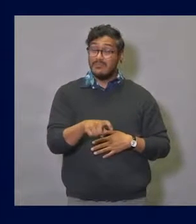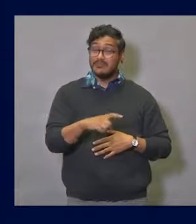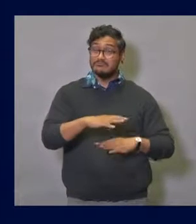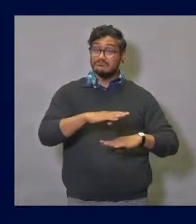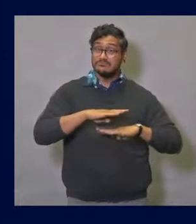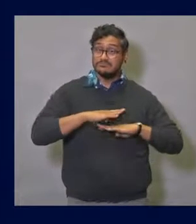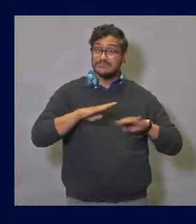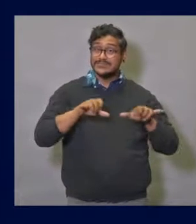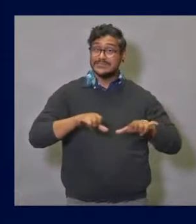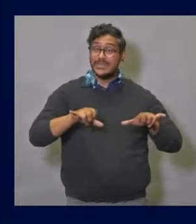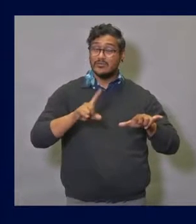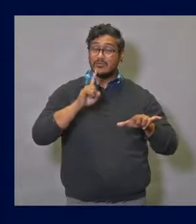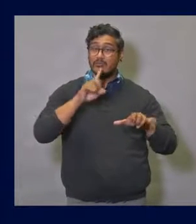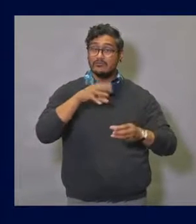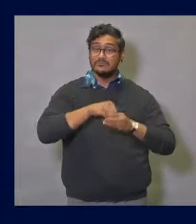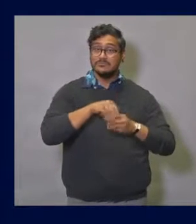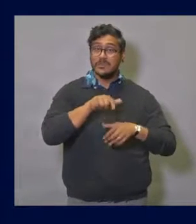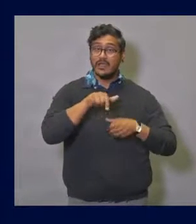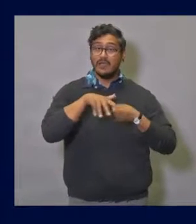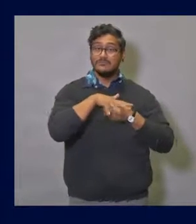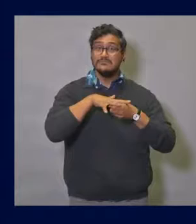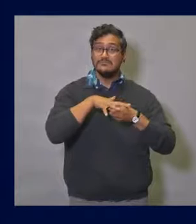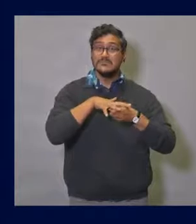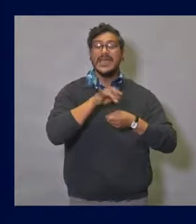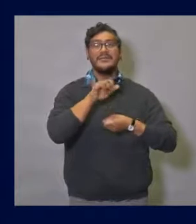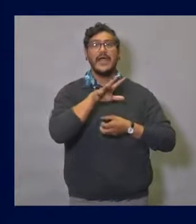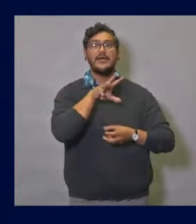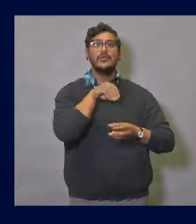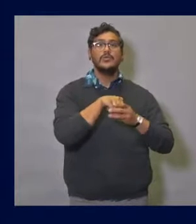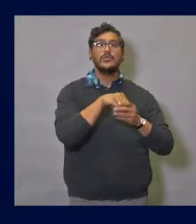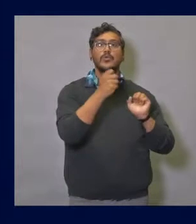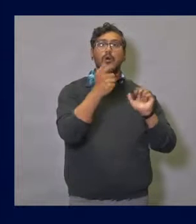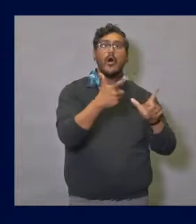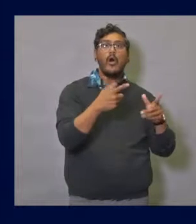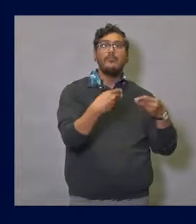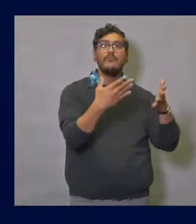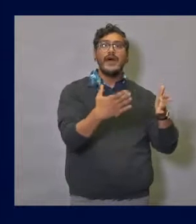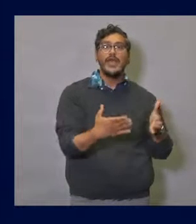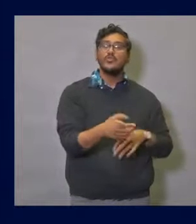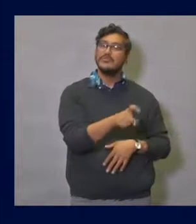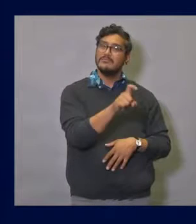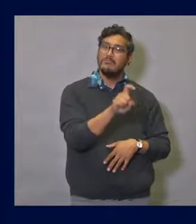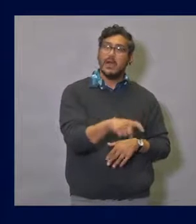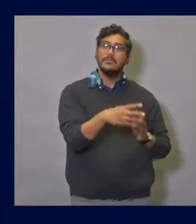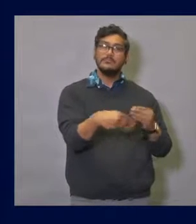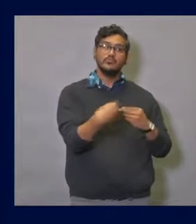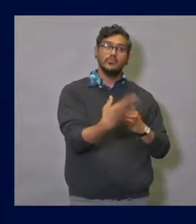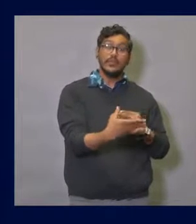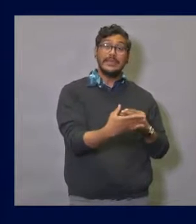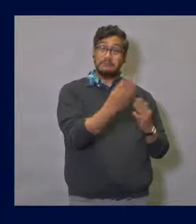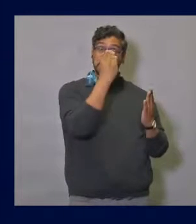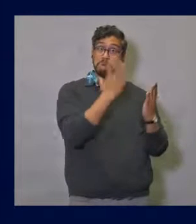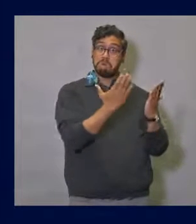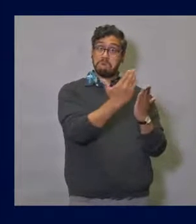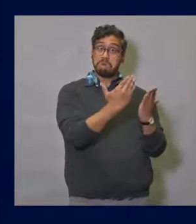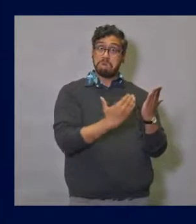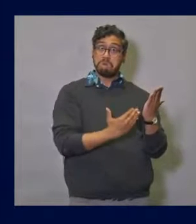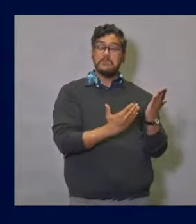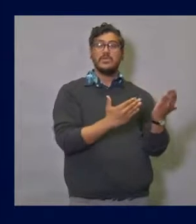PRIORIDADES PARA TODA LA RED